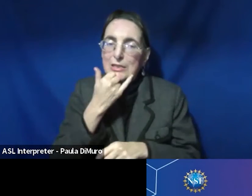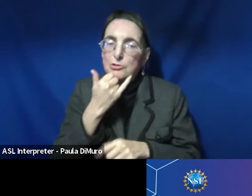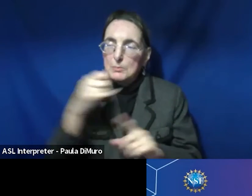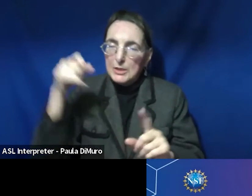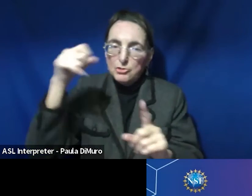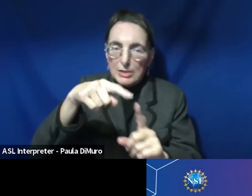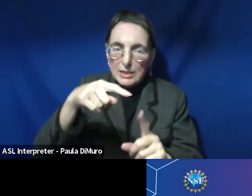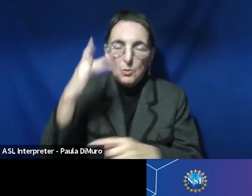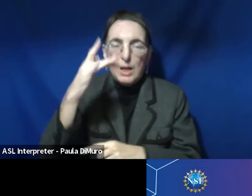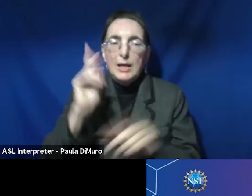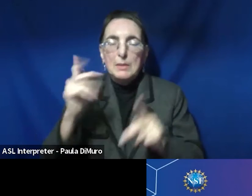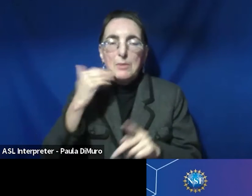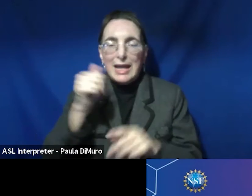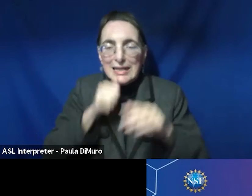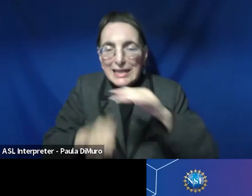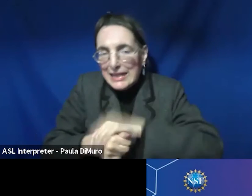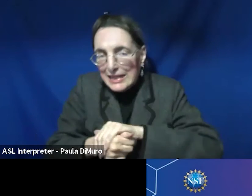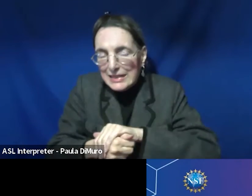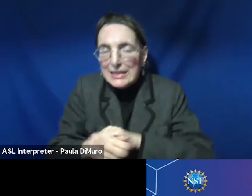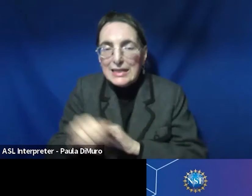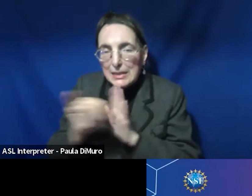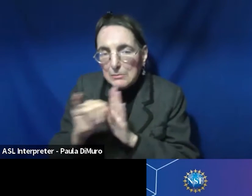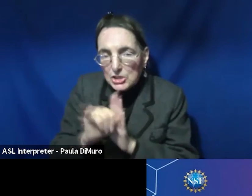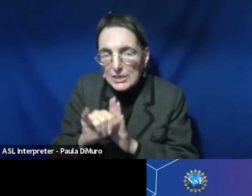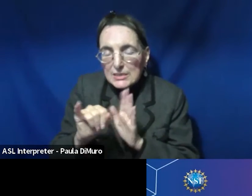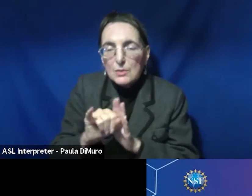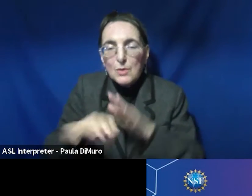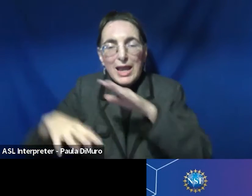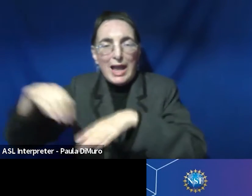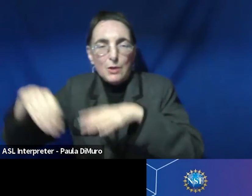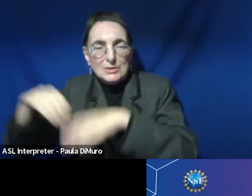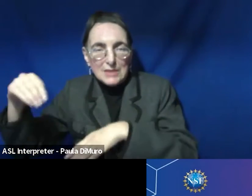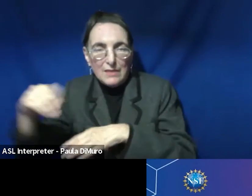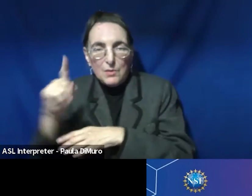hidden images that were outside the boundaries of the one inch. And that might trigger an error.